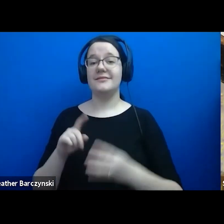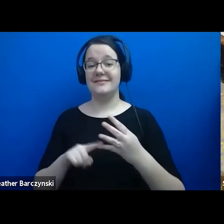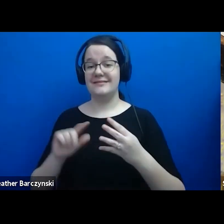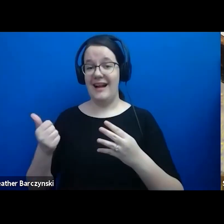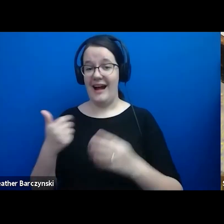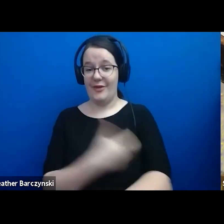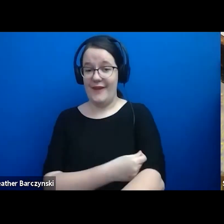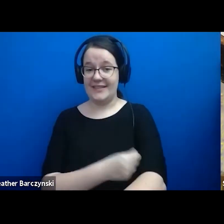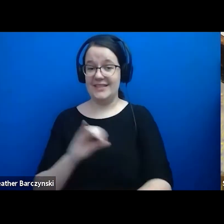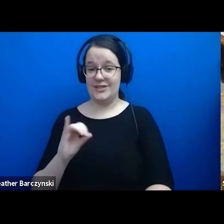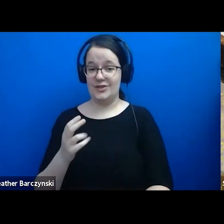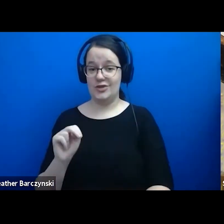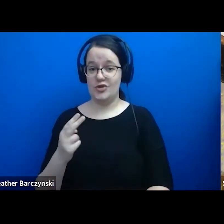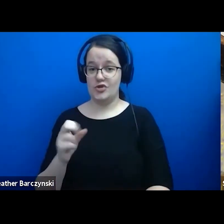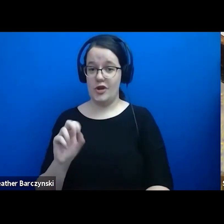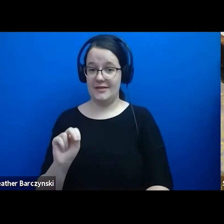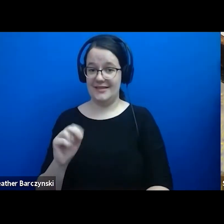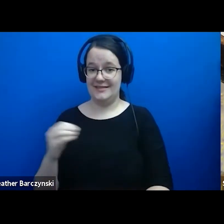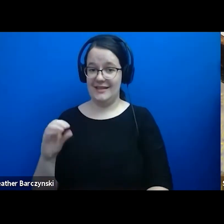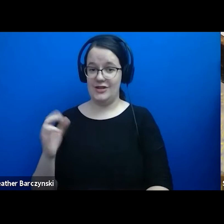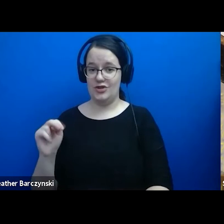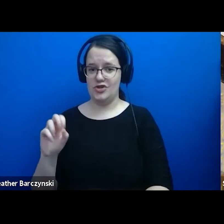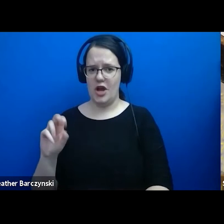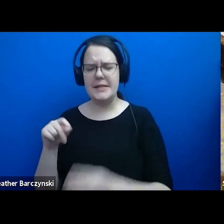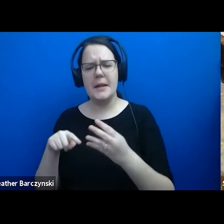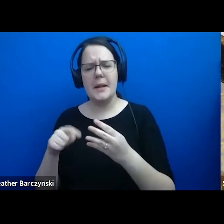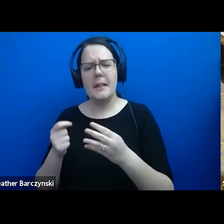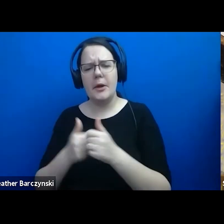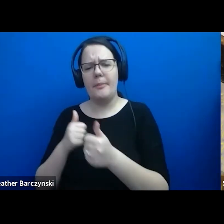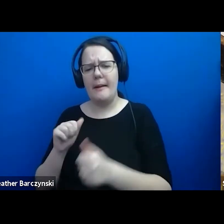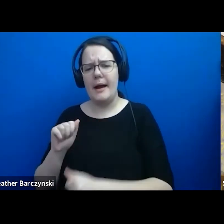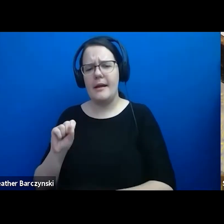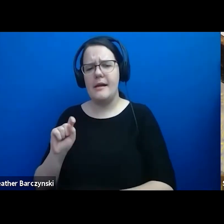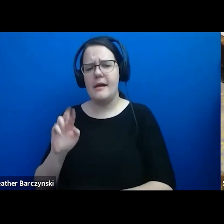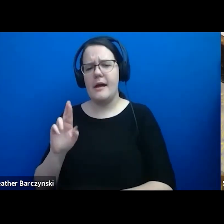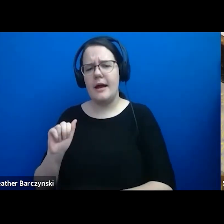astrazeneca but not far two of those are based on rna technology a brand new technology and